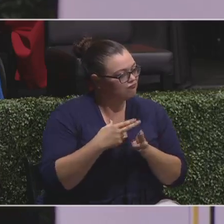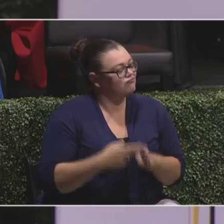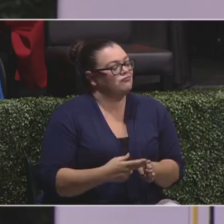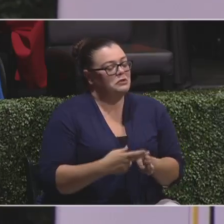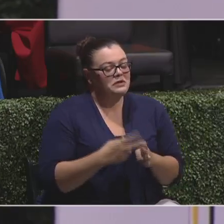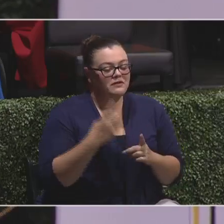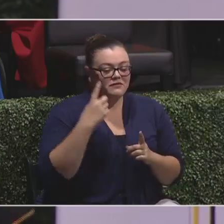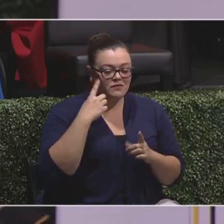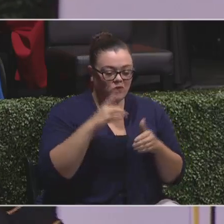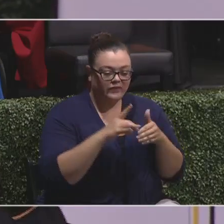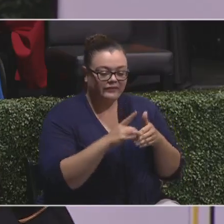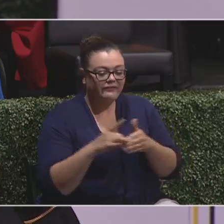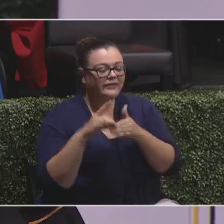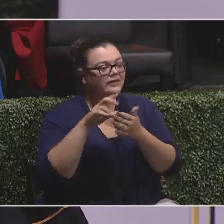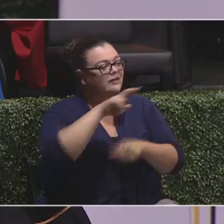THAT DEPARTMENT WILL CELEBRATE ITS 50th ANNIVERSARY NEXT Y EAR.